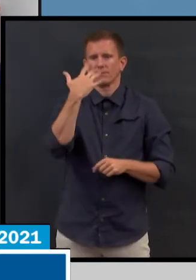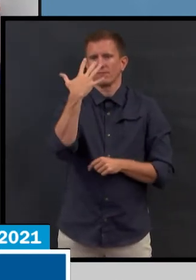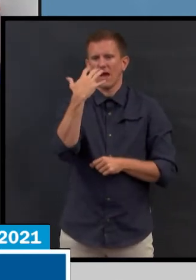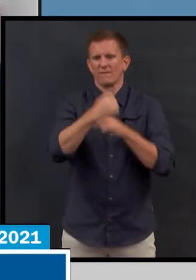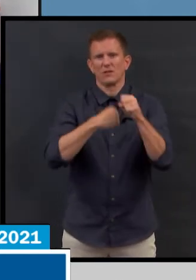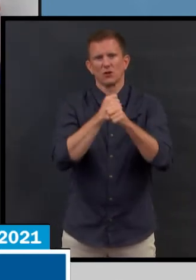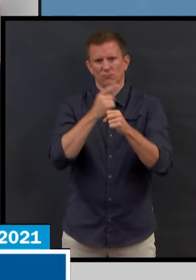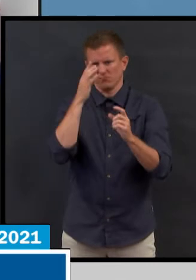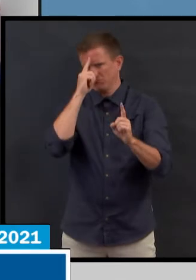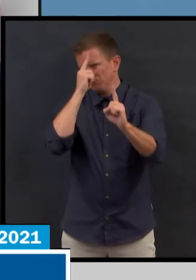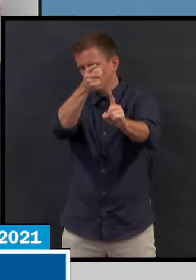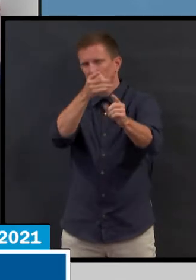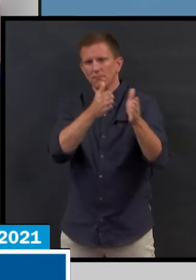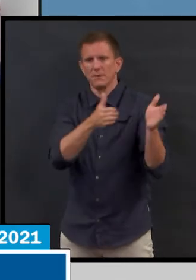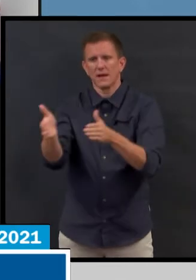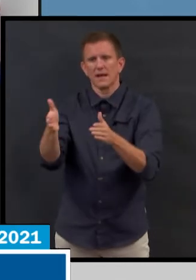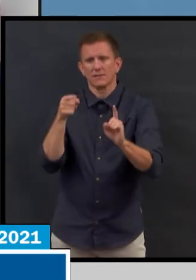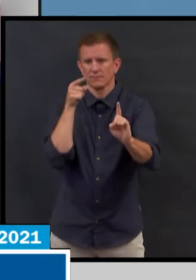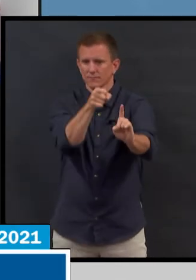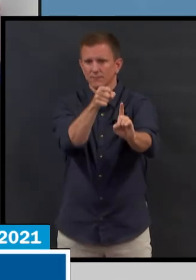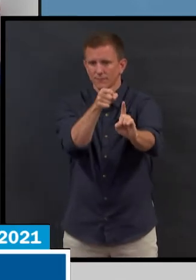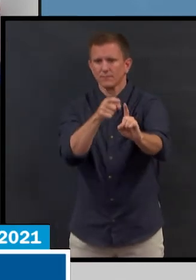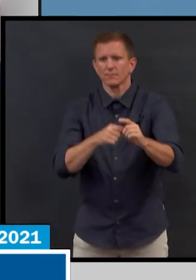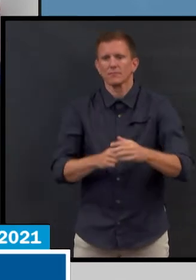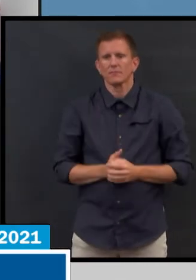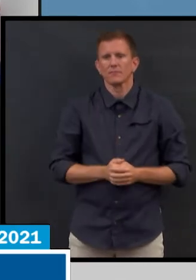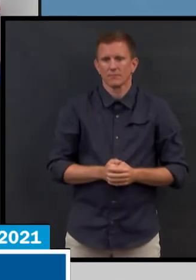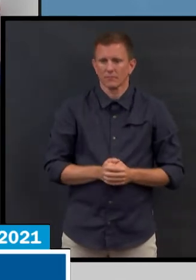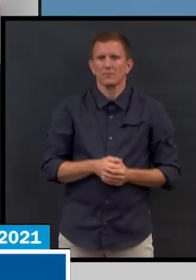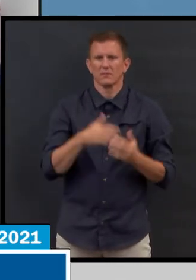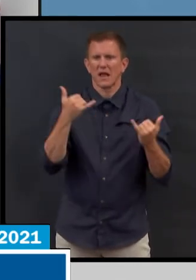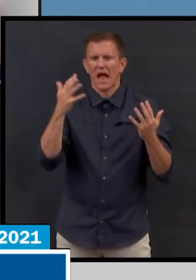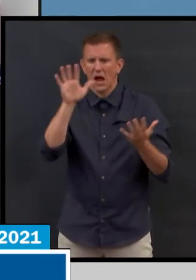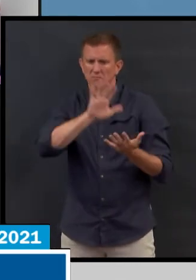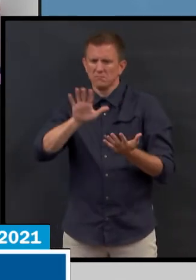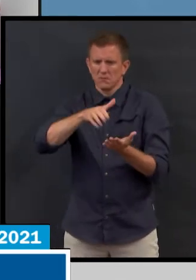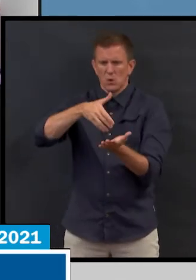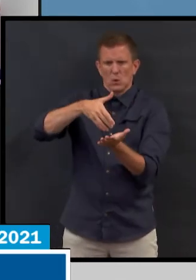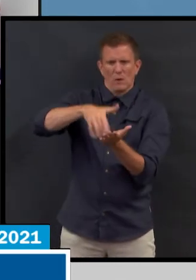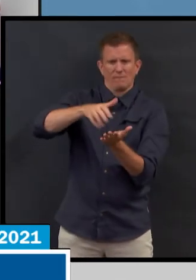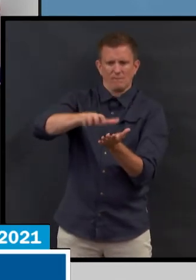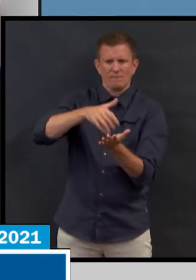we have a draft plan that is out for community input and you can tell us what you think there